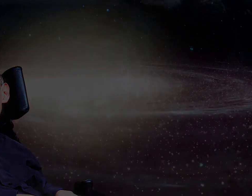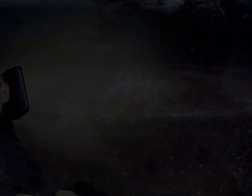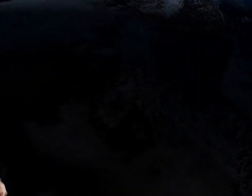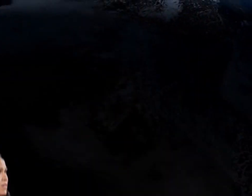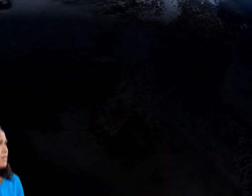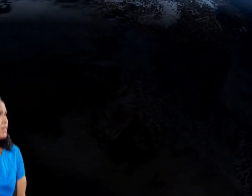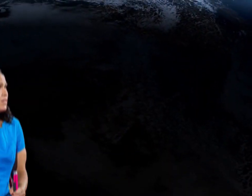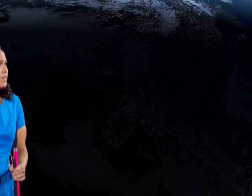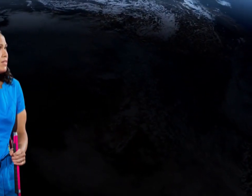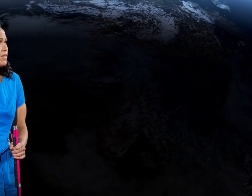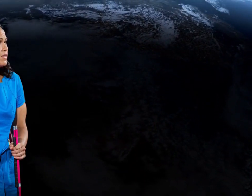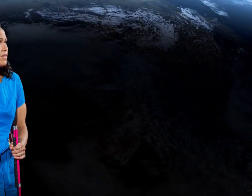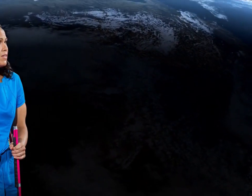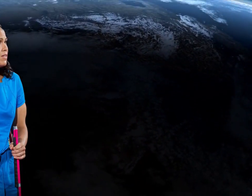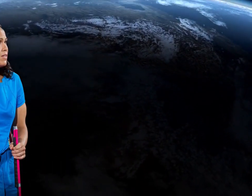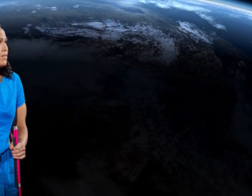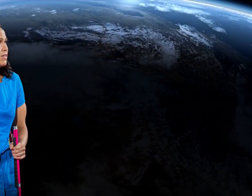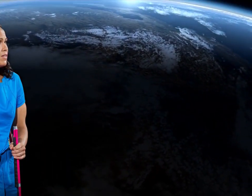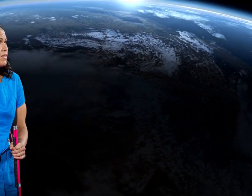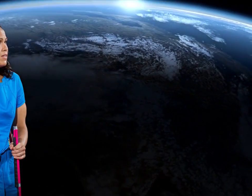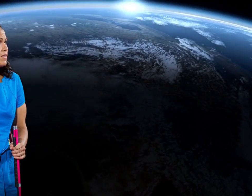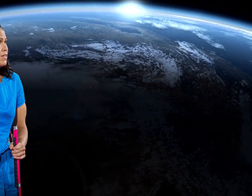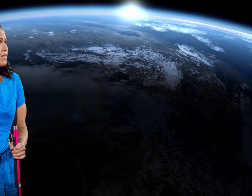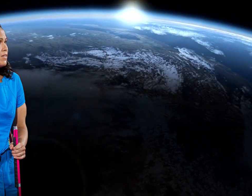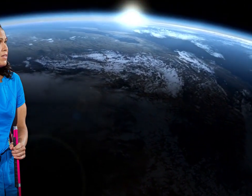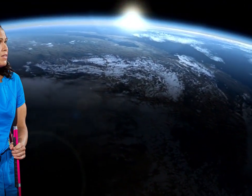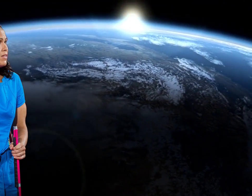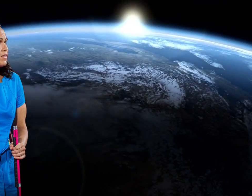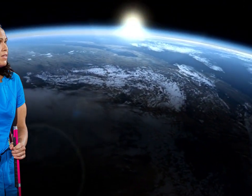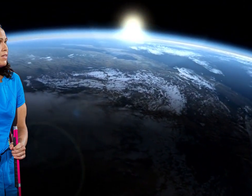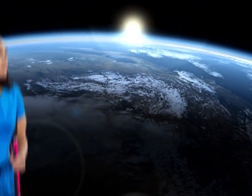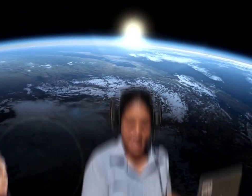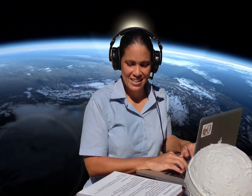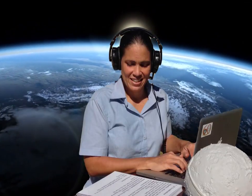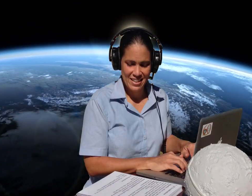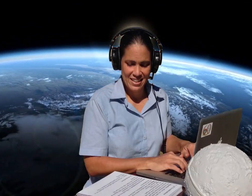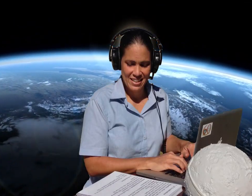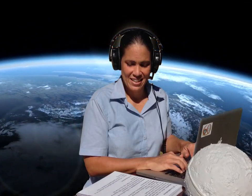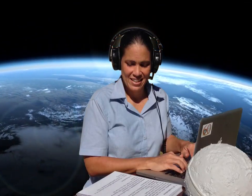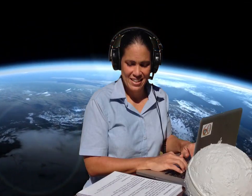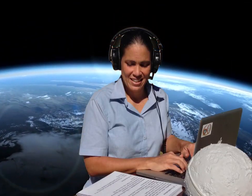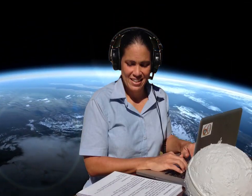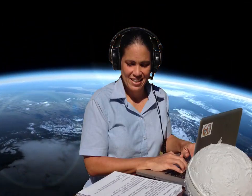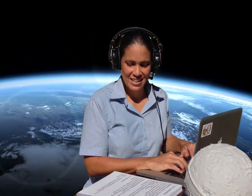Consider Wanda Diaz. Wanda is a blind astronomer who can literally hear the stars. She figured out how to study astronomical data